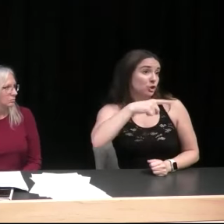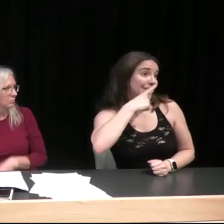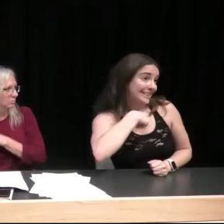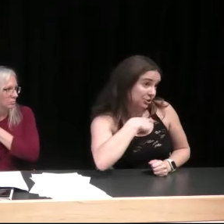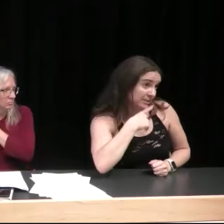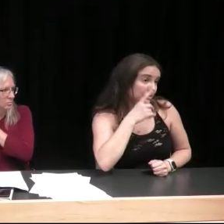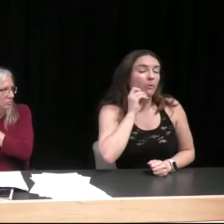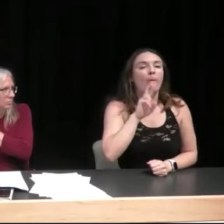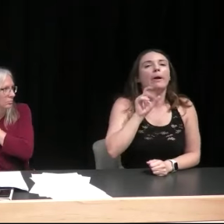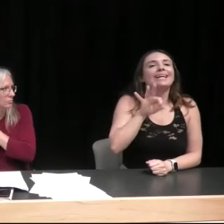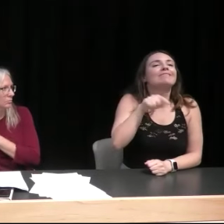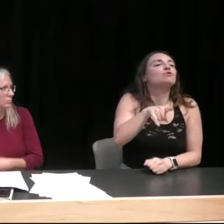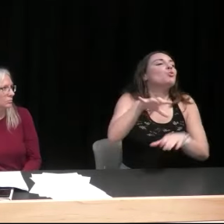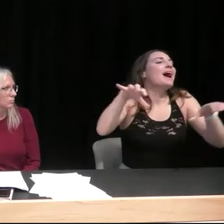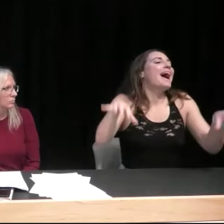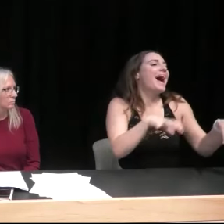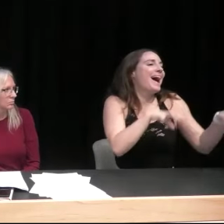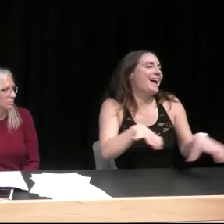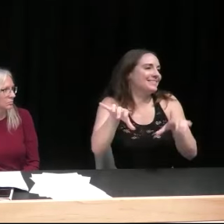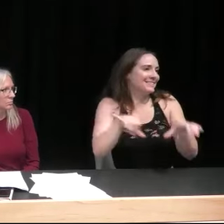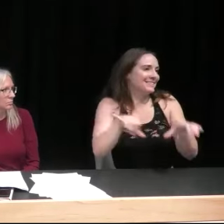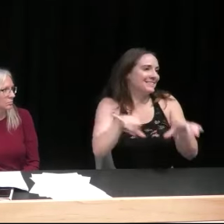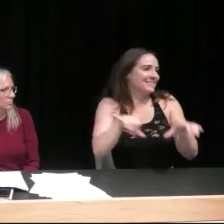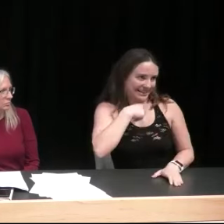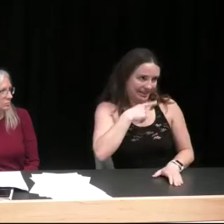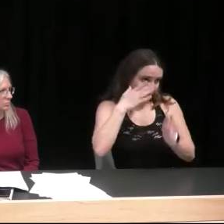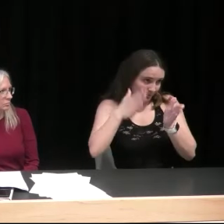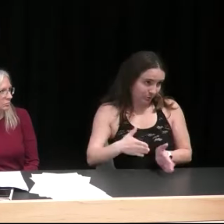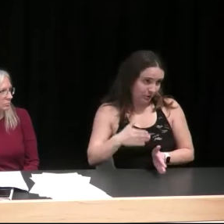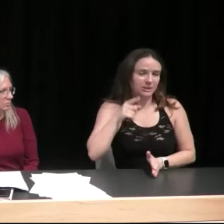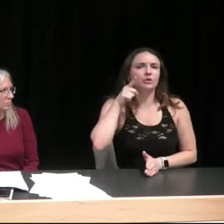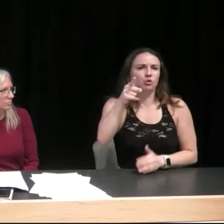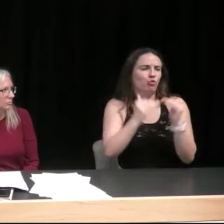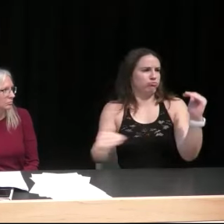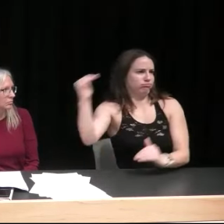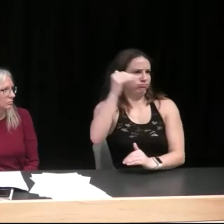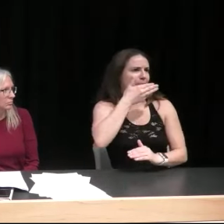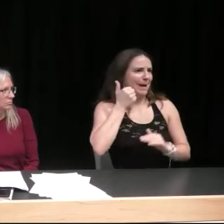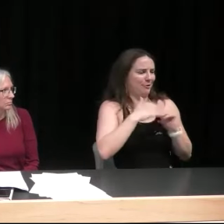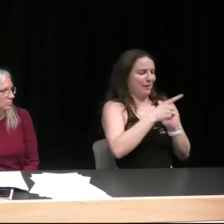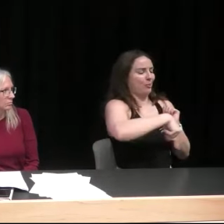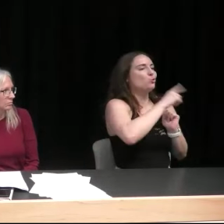audm aism is the belief that if you are hearing or if you act like you are a hearing person you